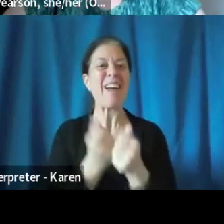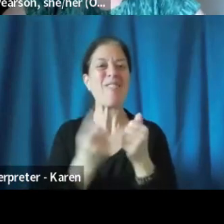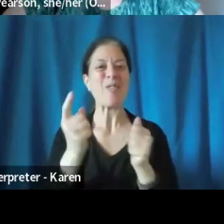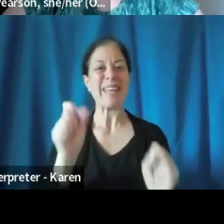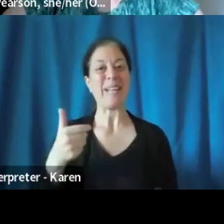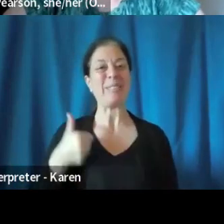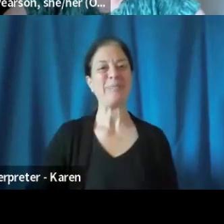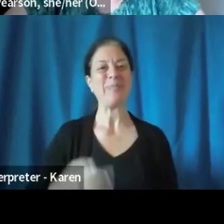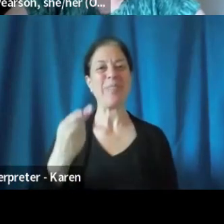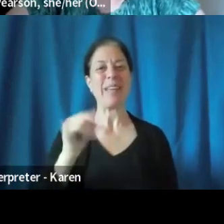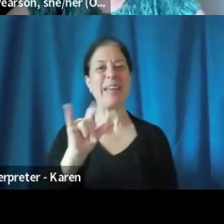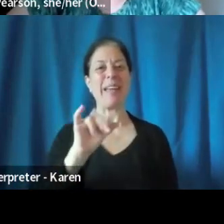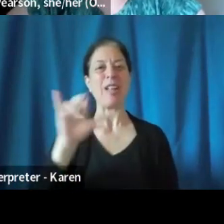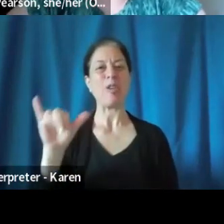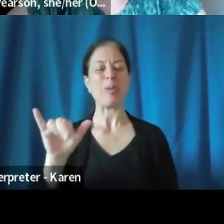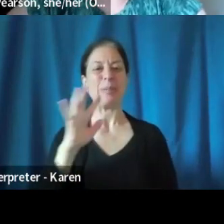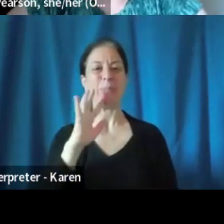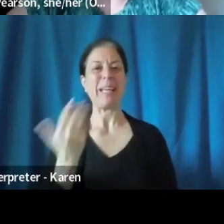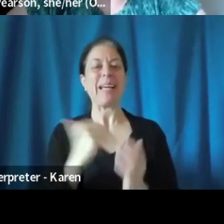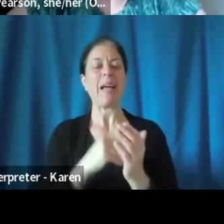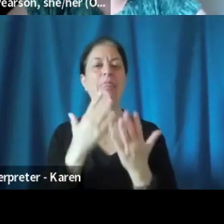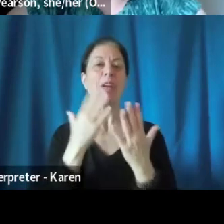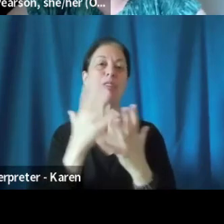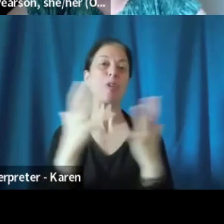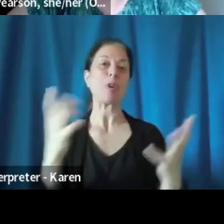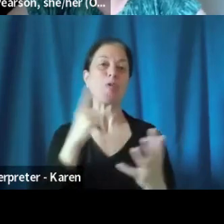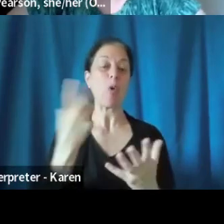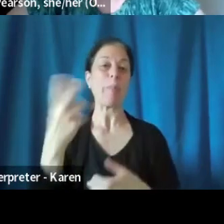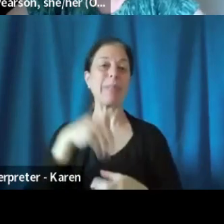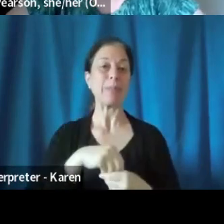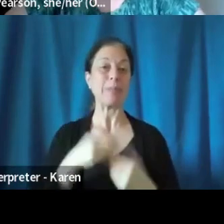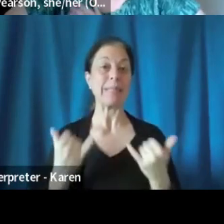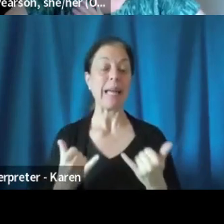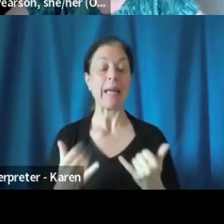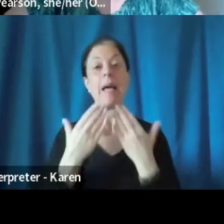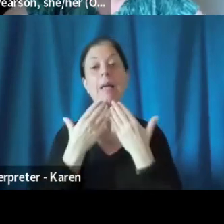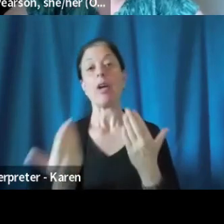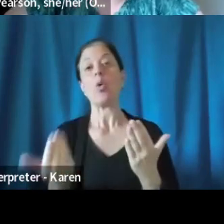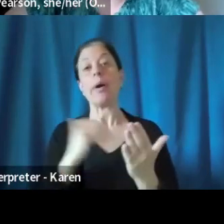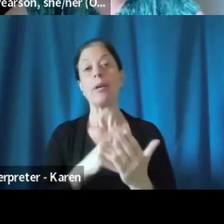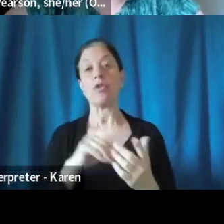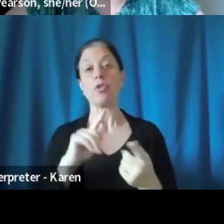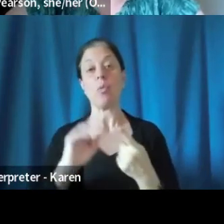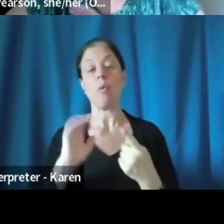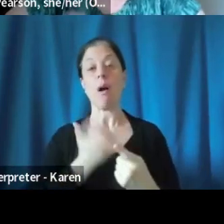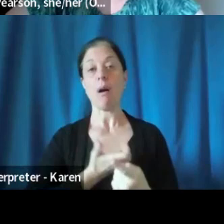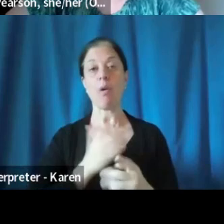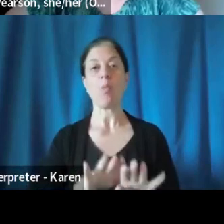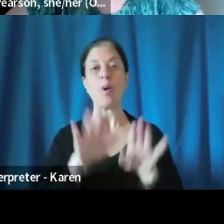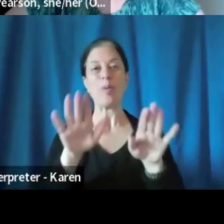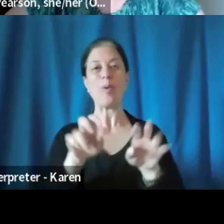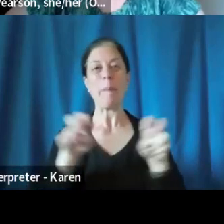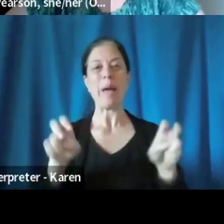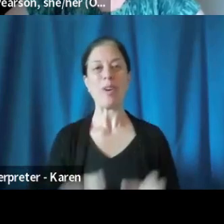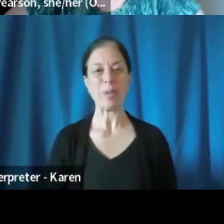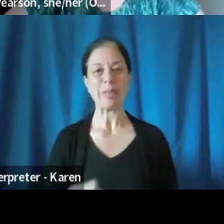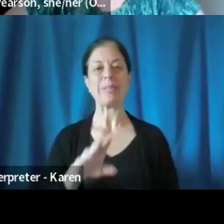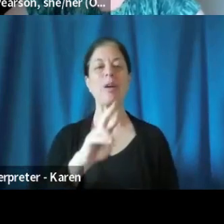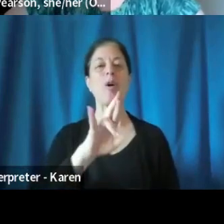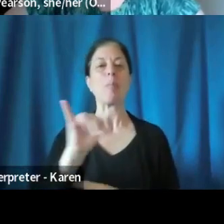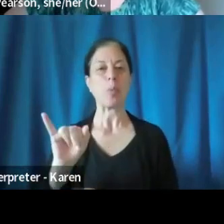Hillary to close us out. Hi, everyone, yes, this is Hillary speaking again. Thank you so much for participating today.